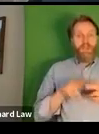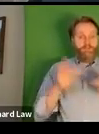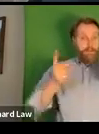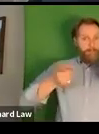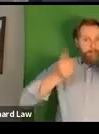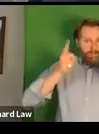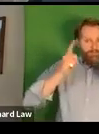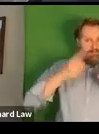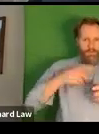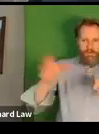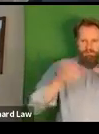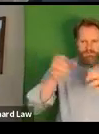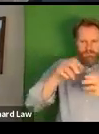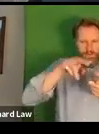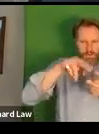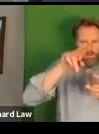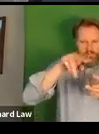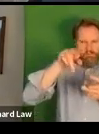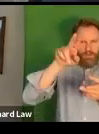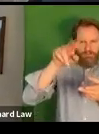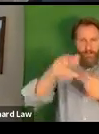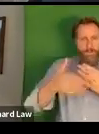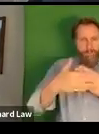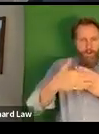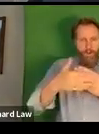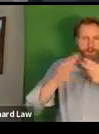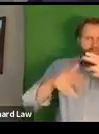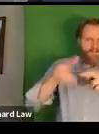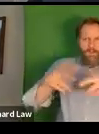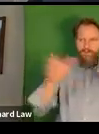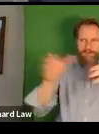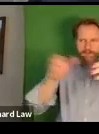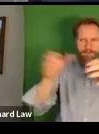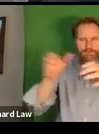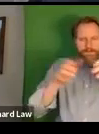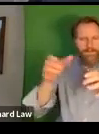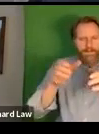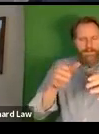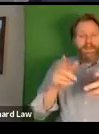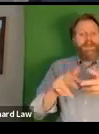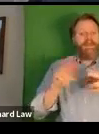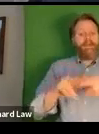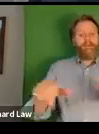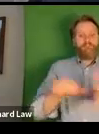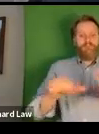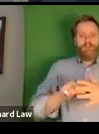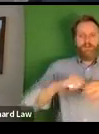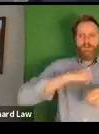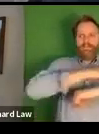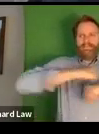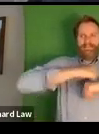those of the situation actually working currently if there are problems with social distancing then we need to like raise that we need to have members